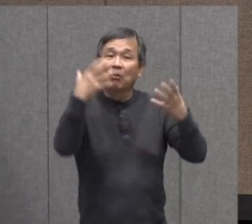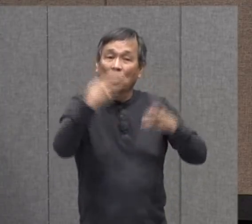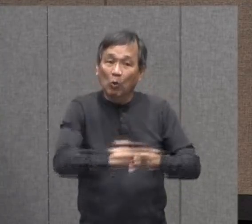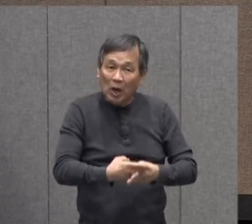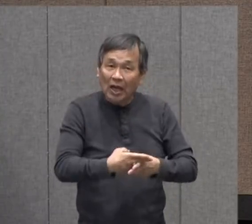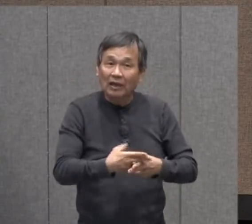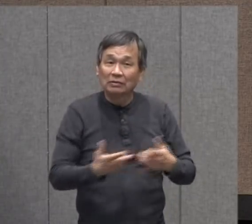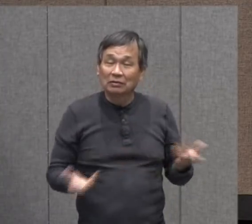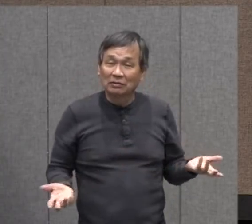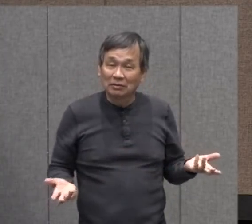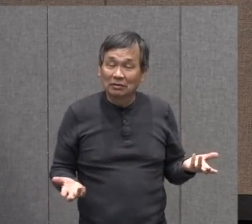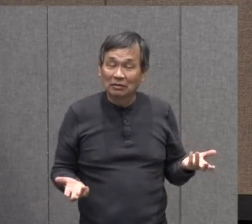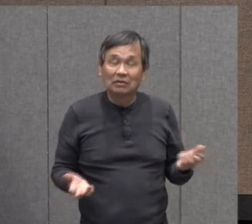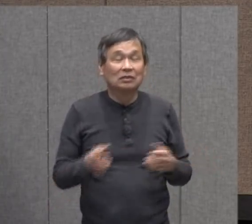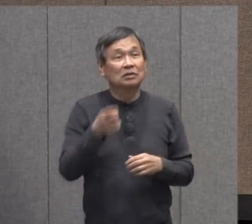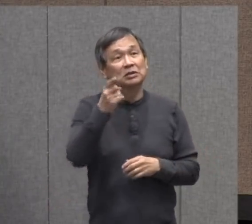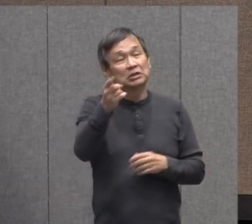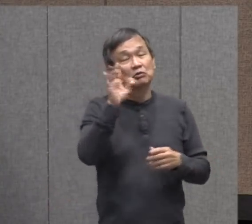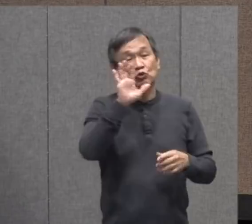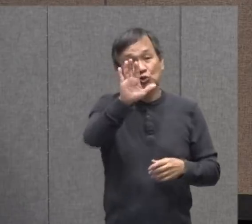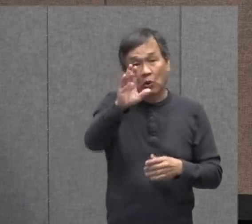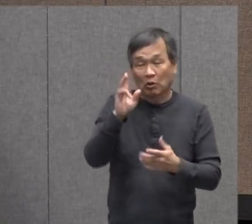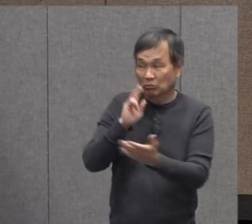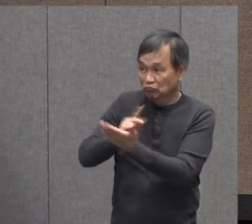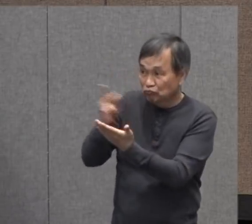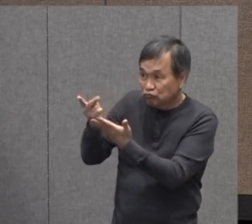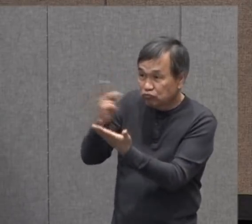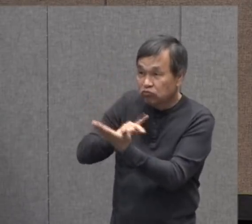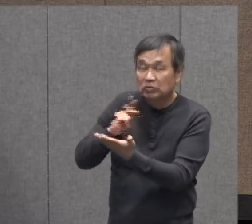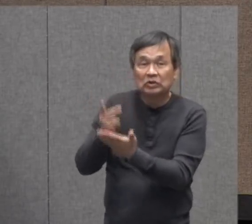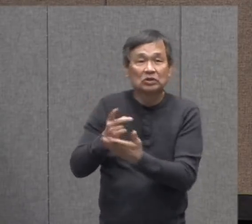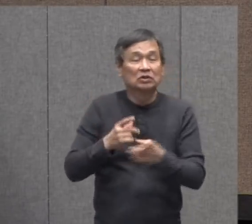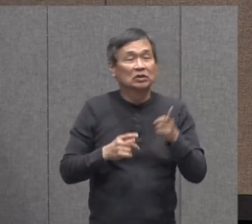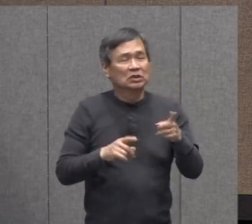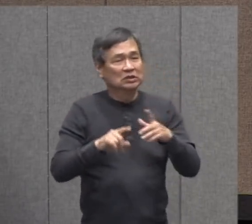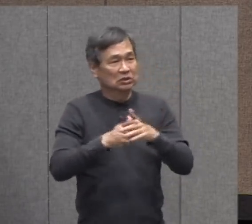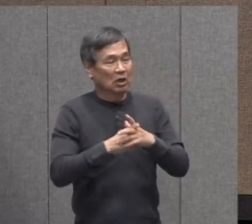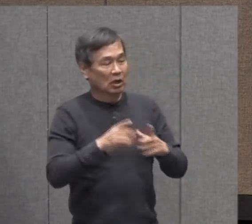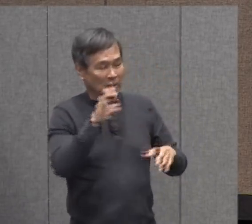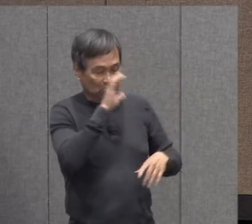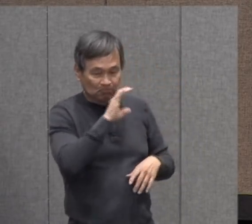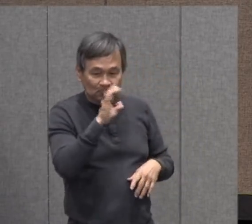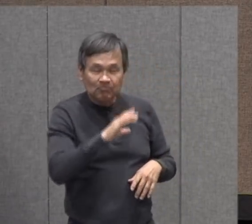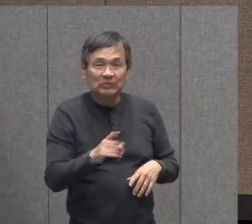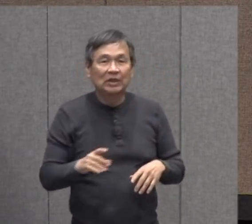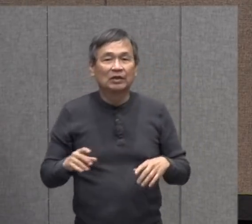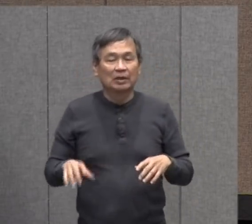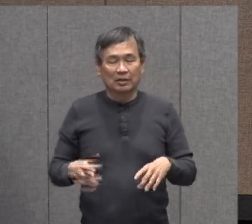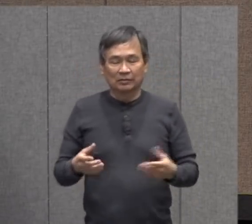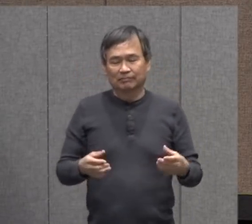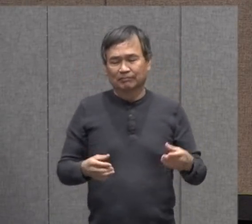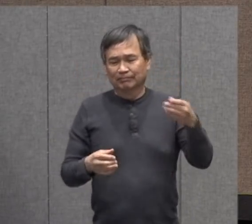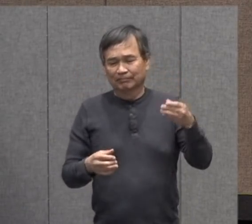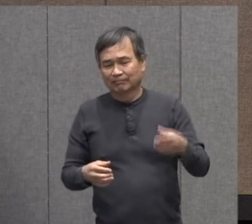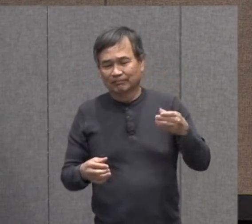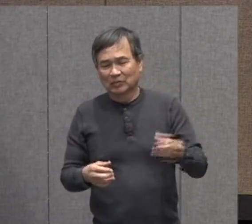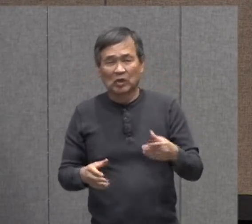You can also look for things in your kitchen and start to compare different weights and pick them up and get a good feel if it's completely full